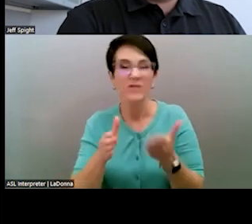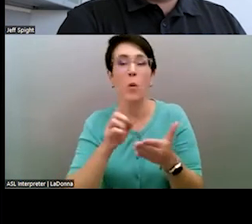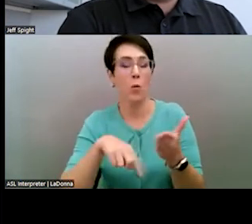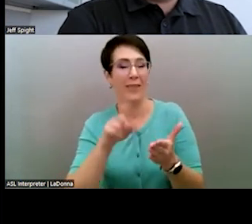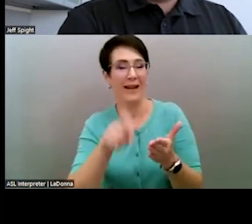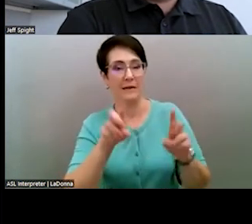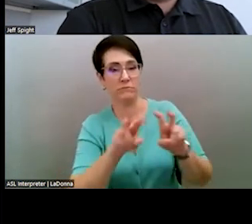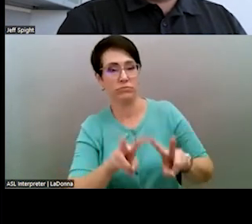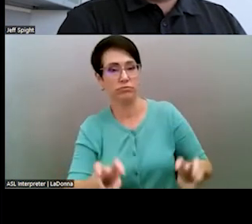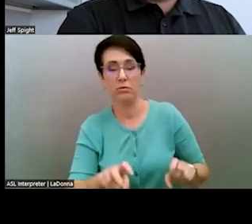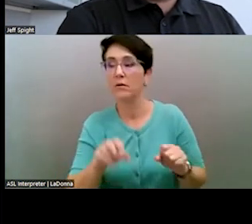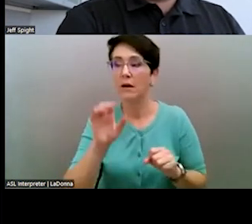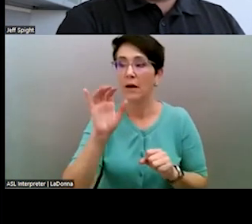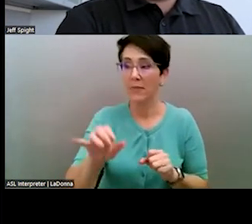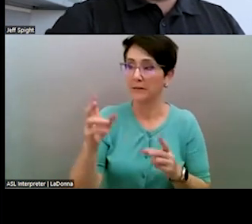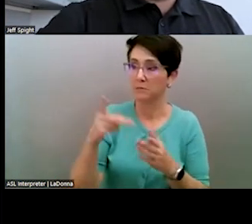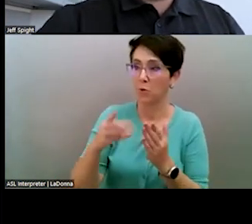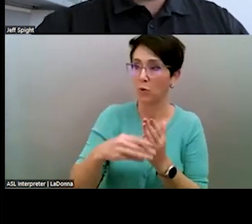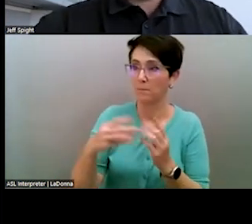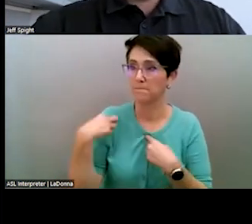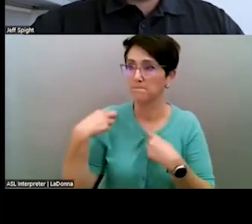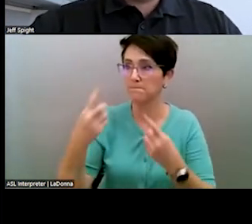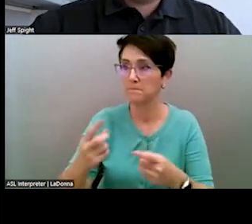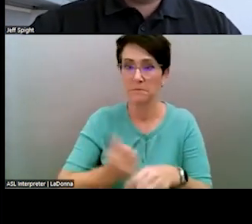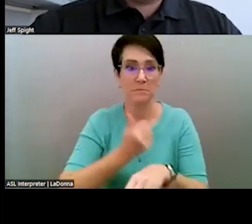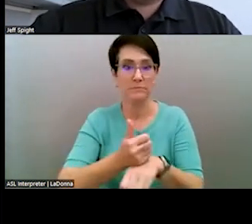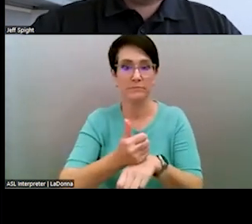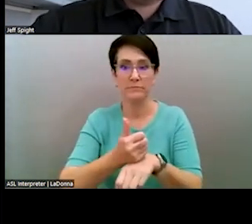OBVIOUSLY HAS BEEN A PROGRAM THAT HAS BEEN AROUND SINCE, WELL, THE JANET NAPALOTANO YEARS.